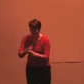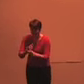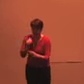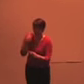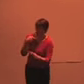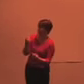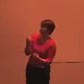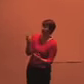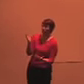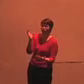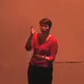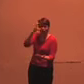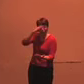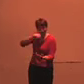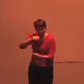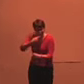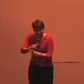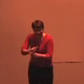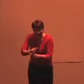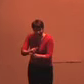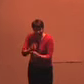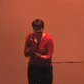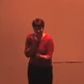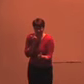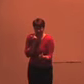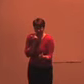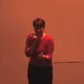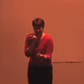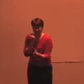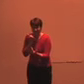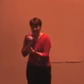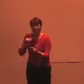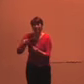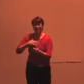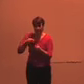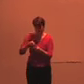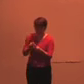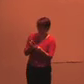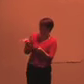But I like to say the surroundings is so strange.